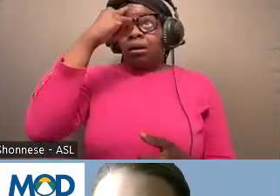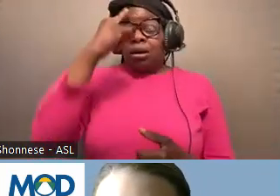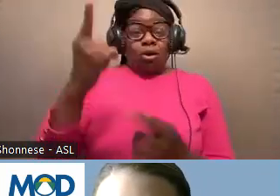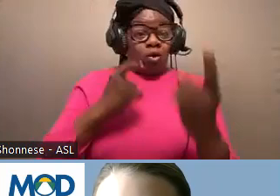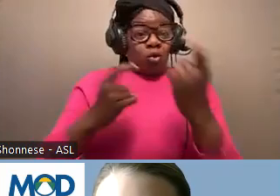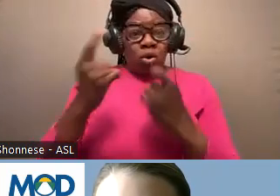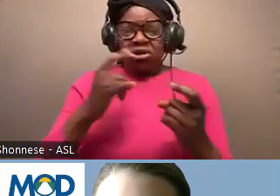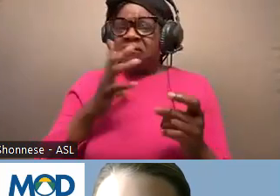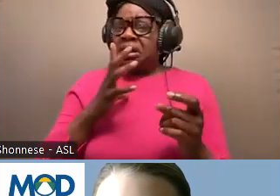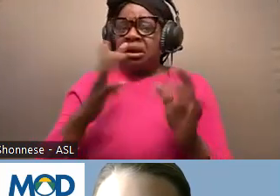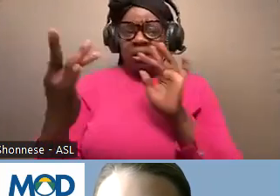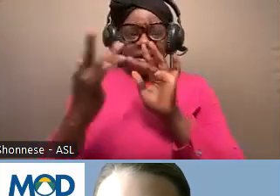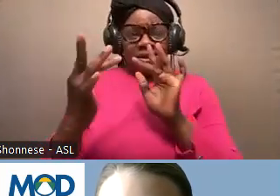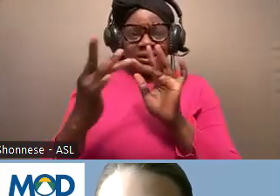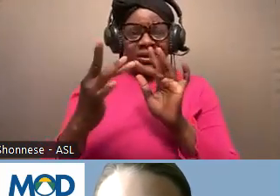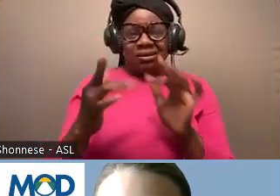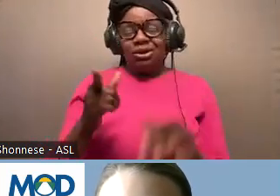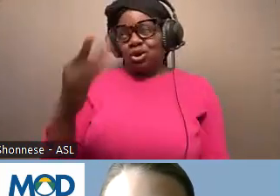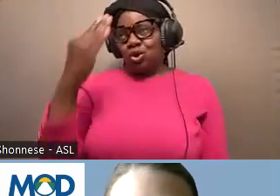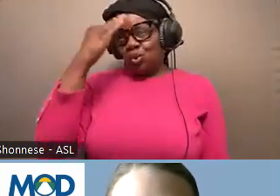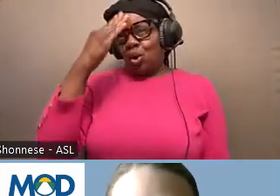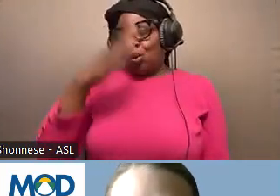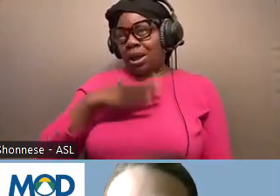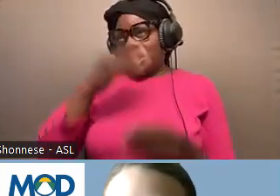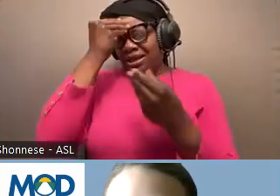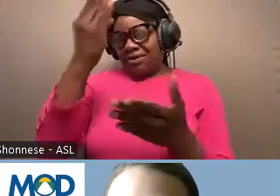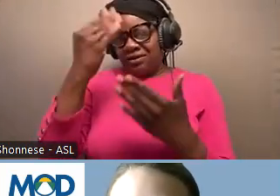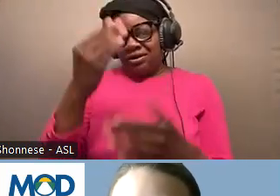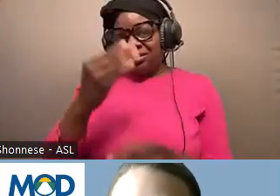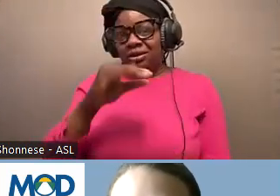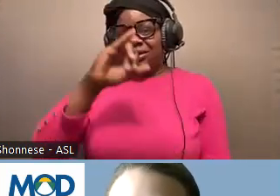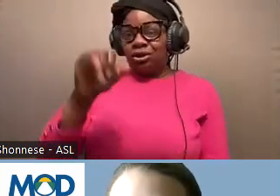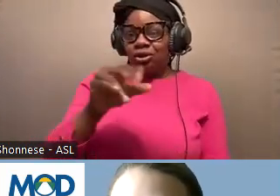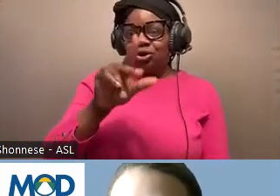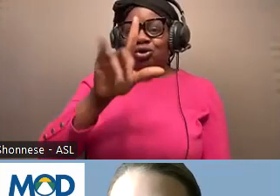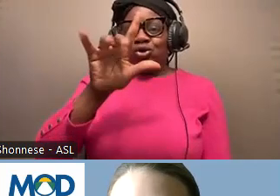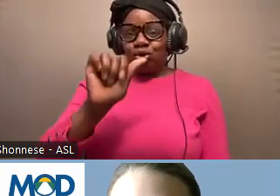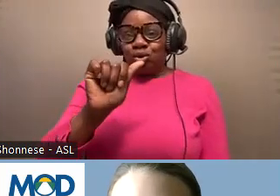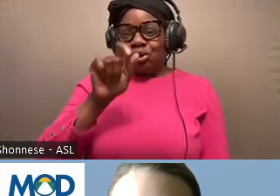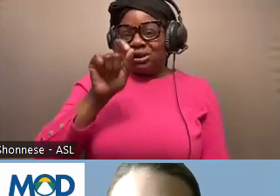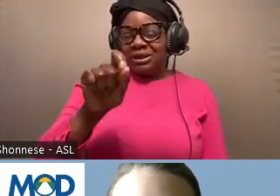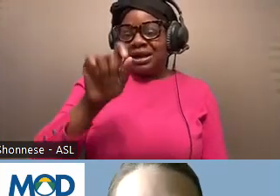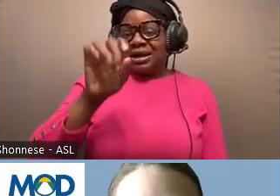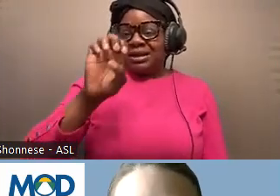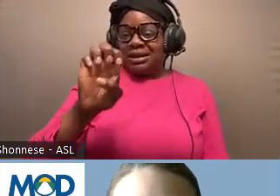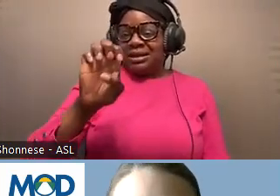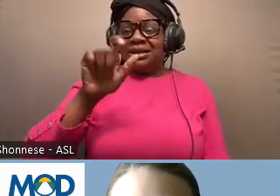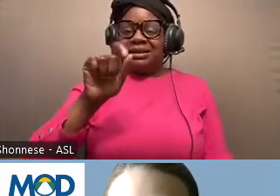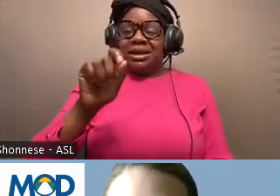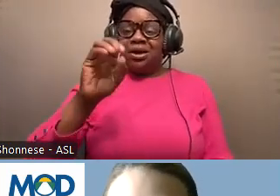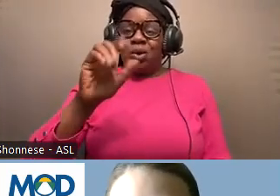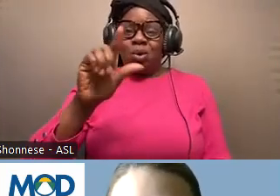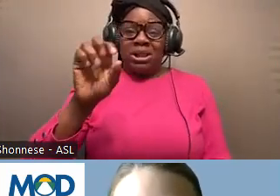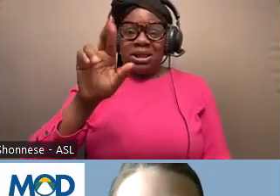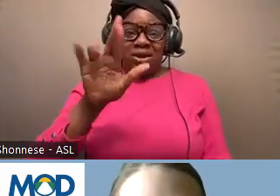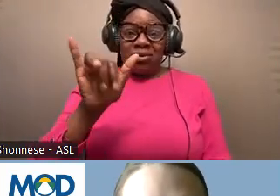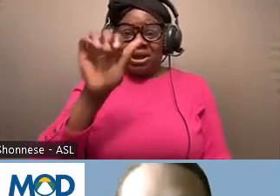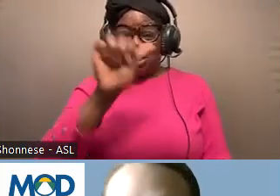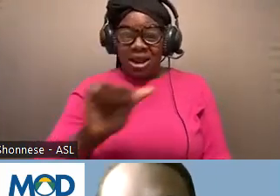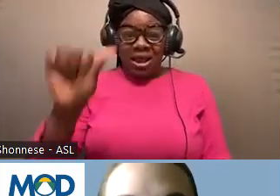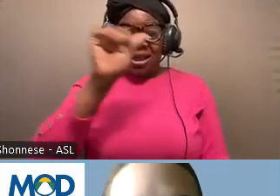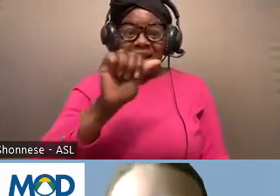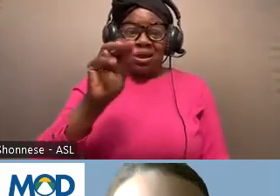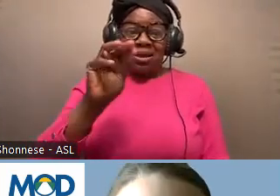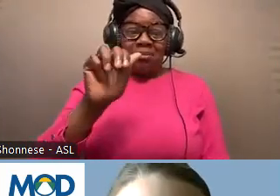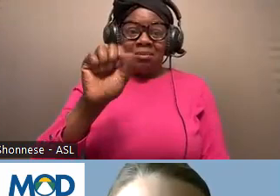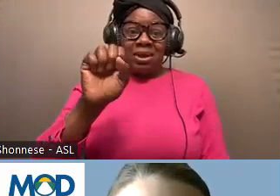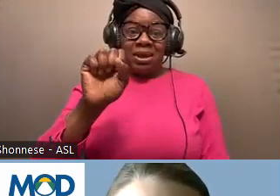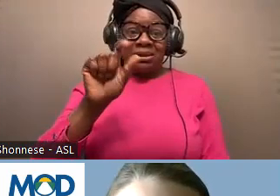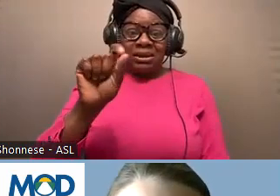me. I think you know how to get me. It's Julia.e.oleary@mass.gov. Oh, are there